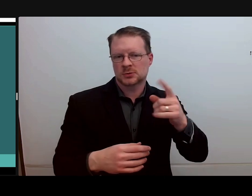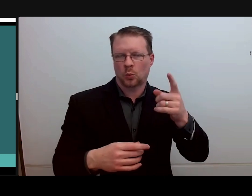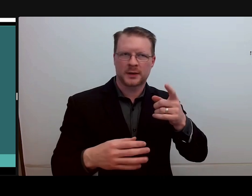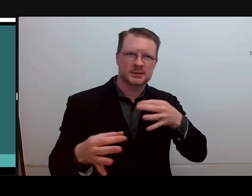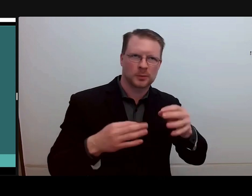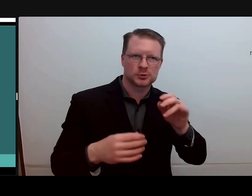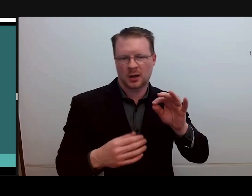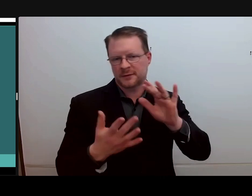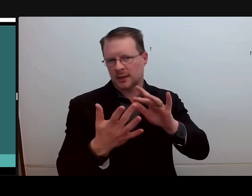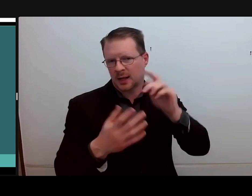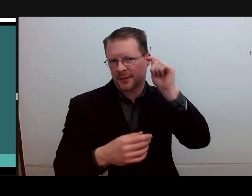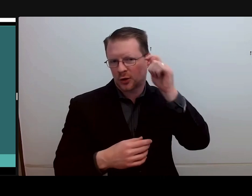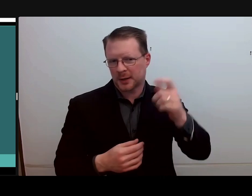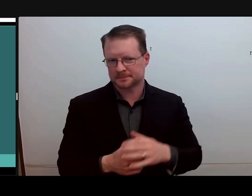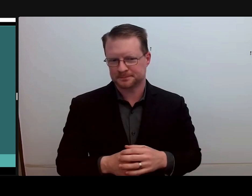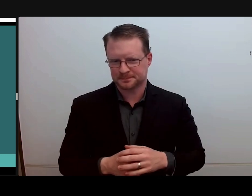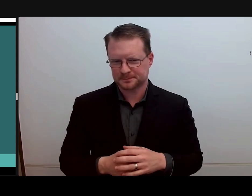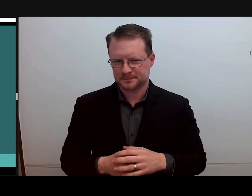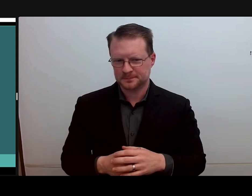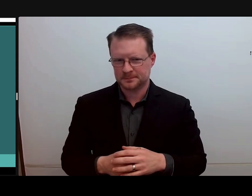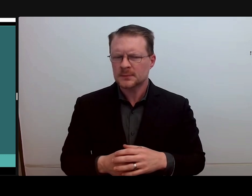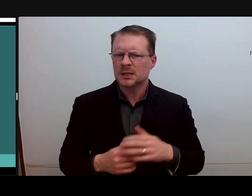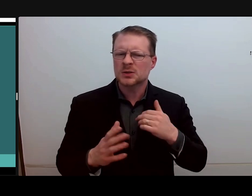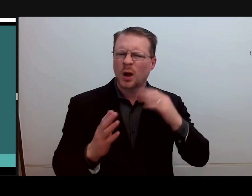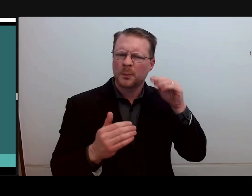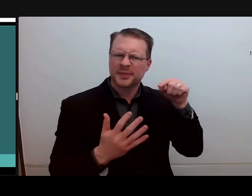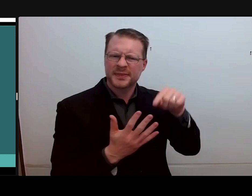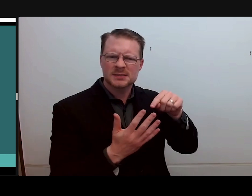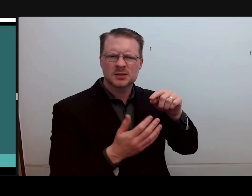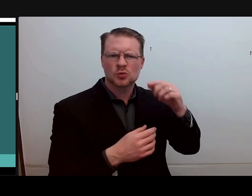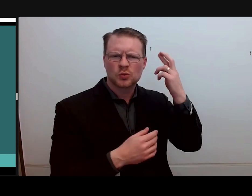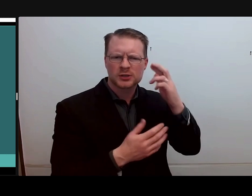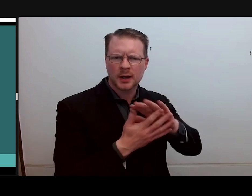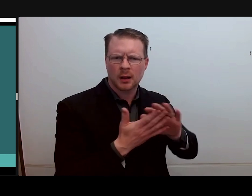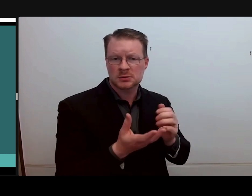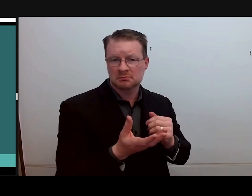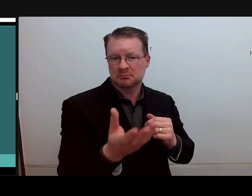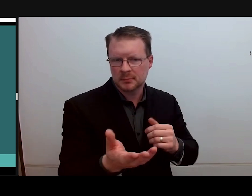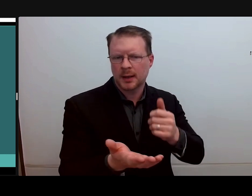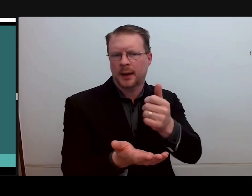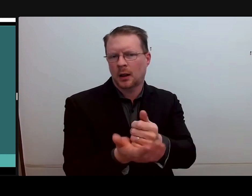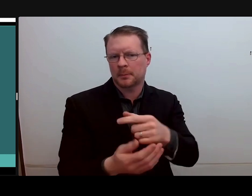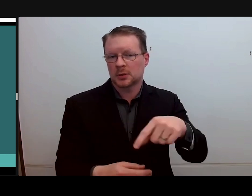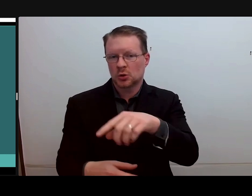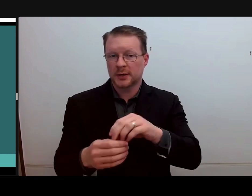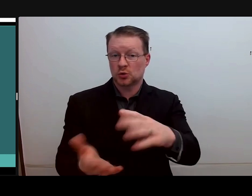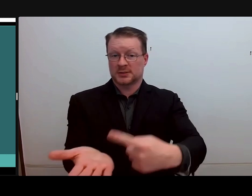and then to patients, is one way that we see how contact theory benefits. And this is another rationale that